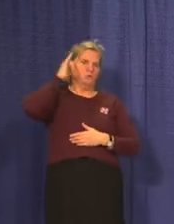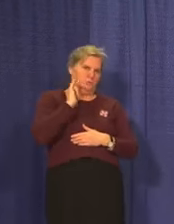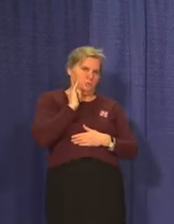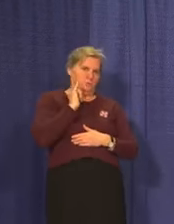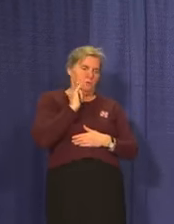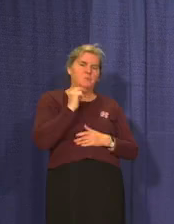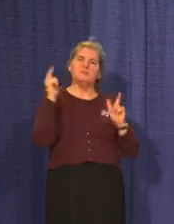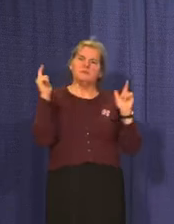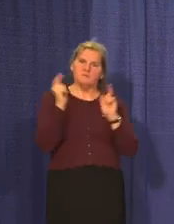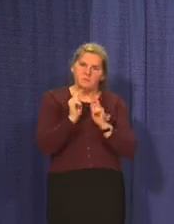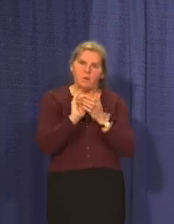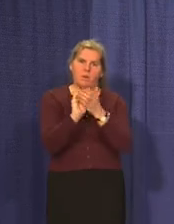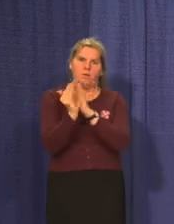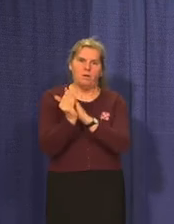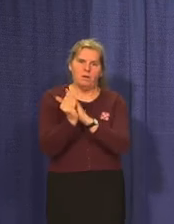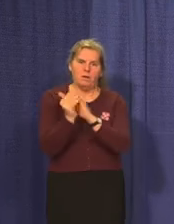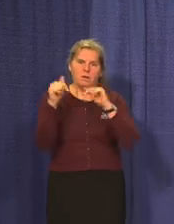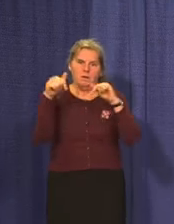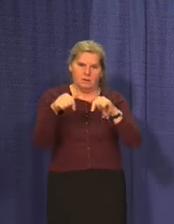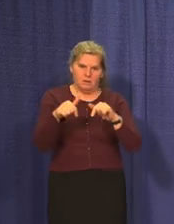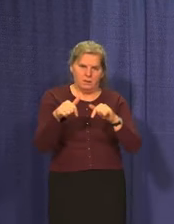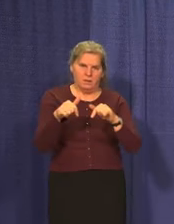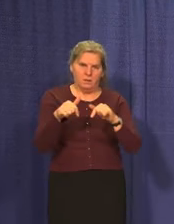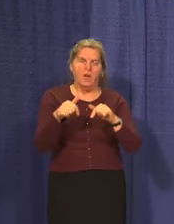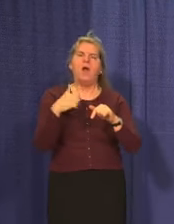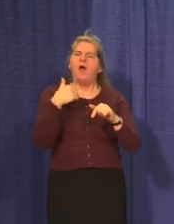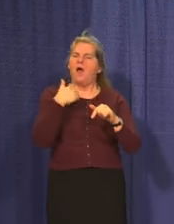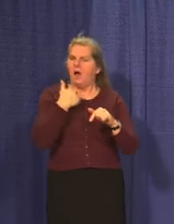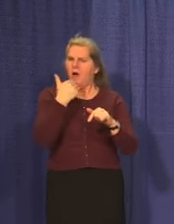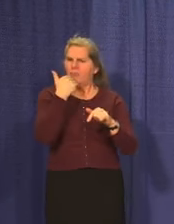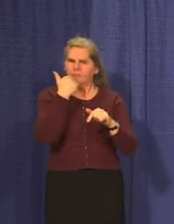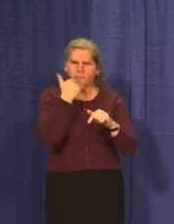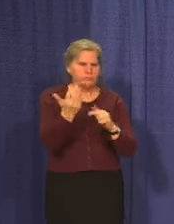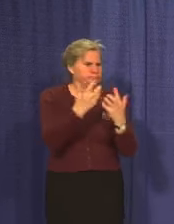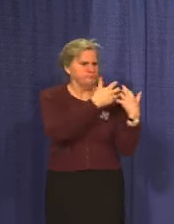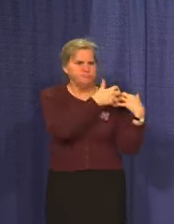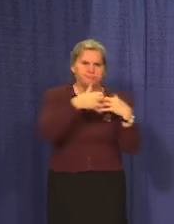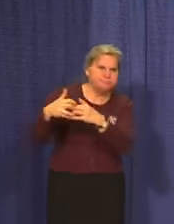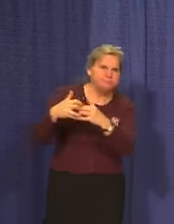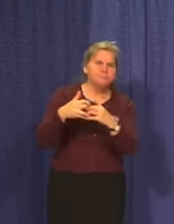HAVE GOOD CONTACT TRACING CAPACITY AND SURGE CAPACITY AND